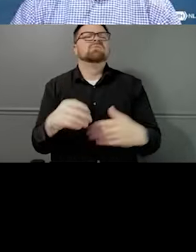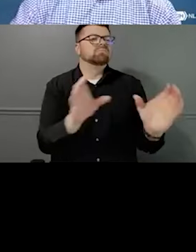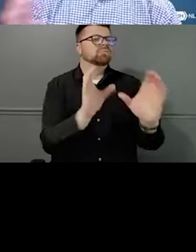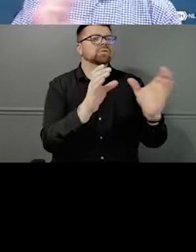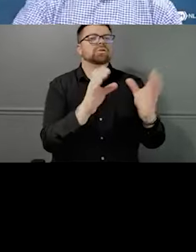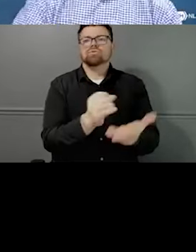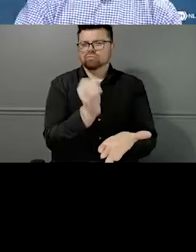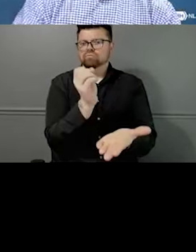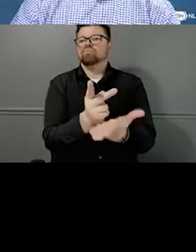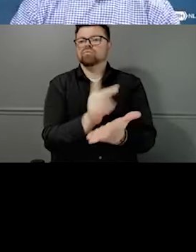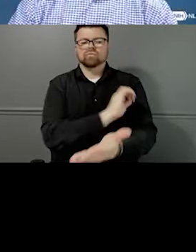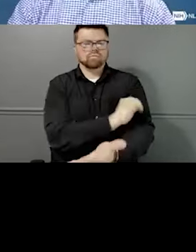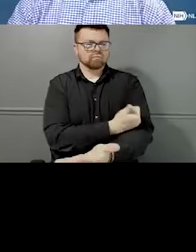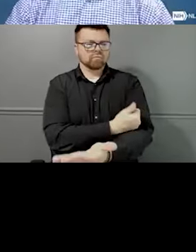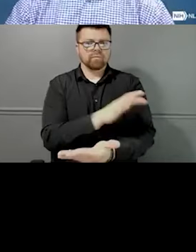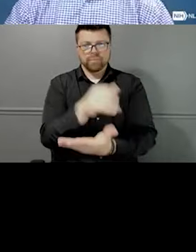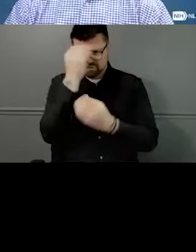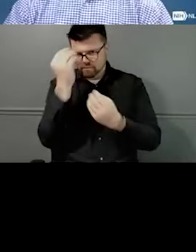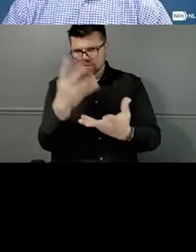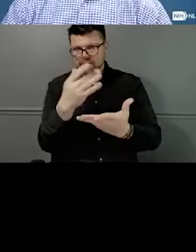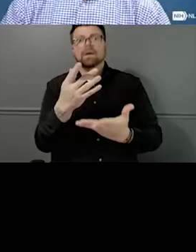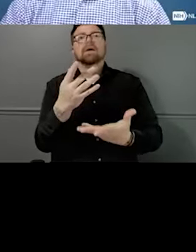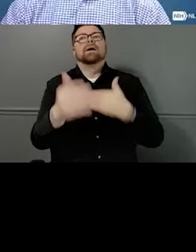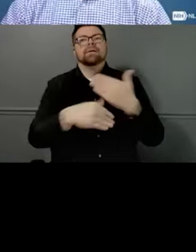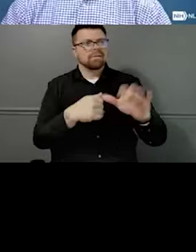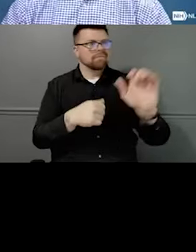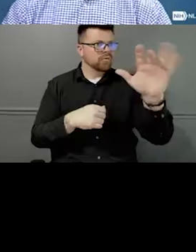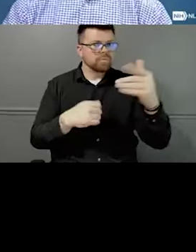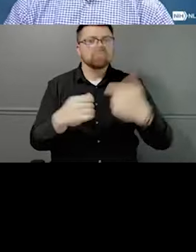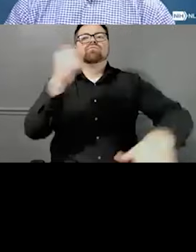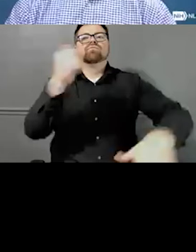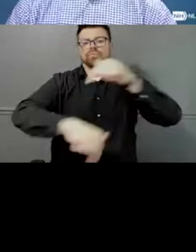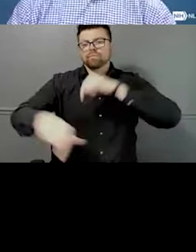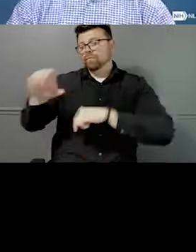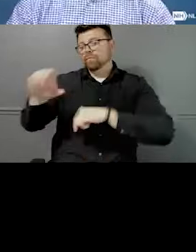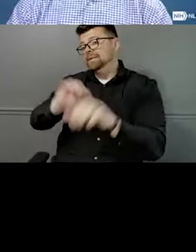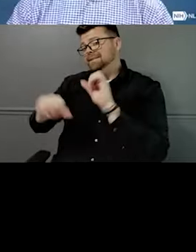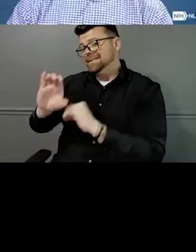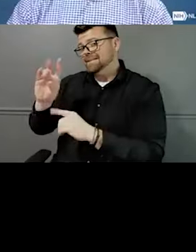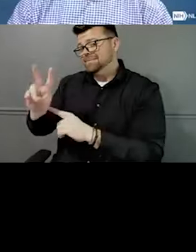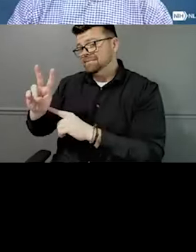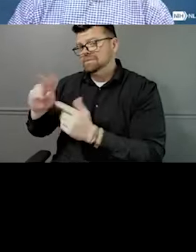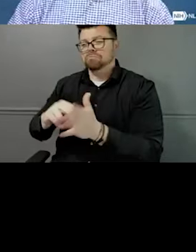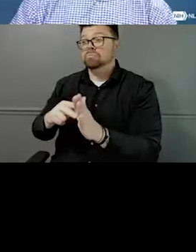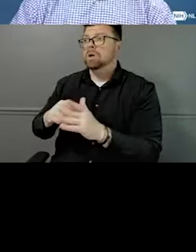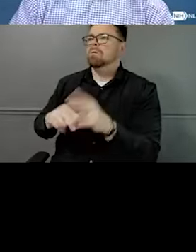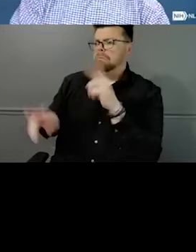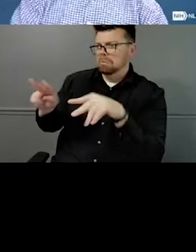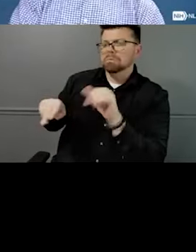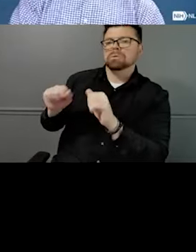and then you're redirected back into SciENcv where you can access your profile.